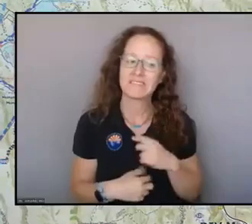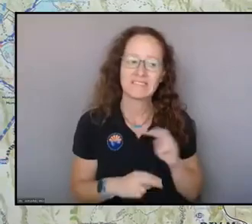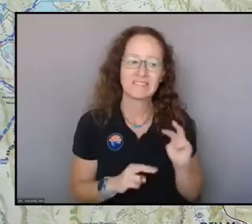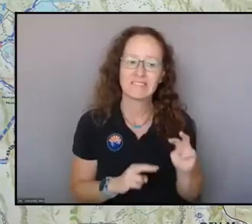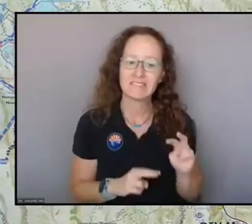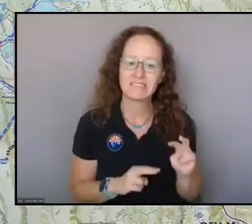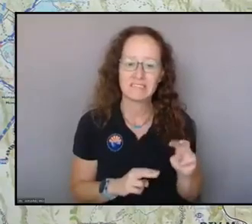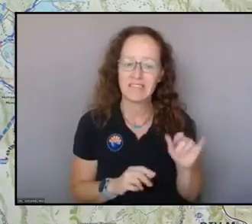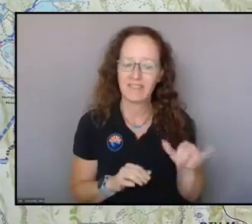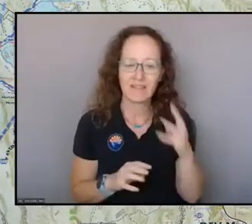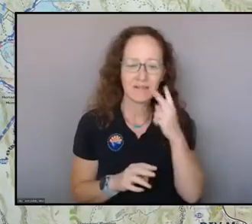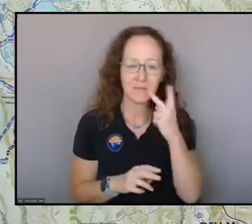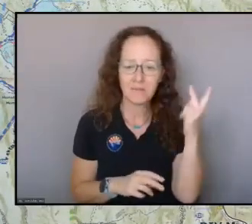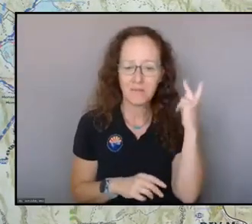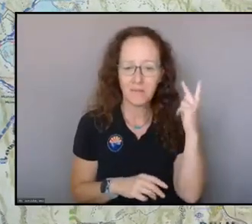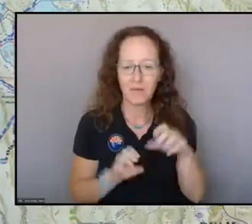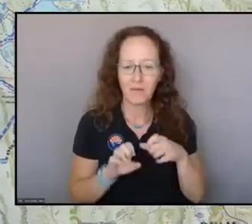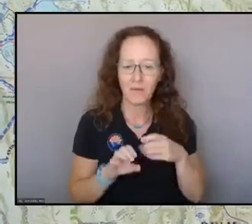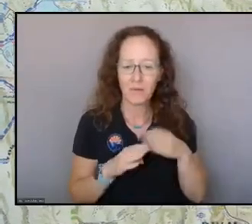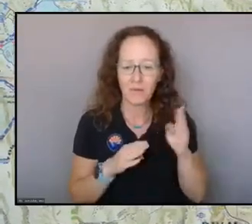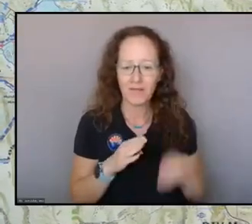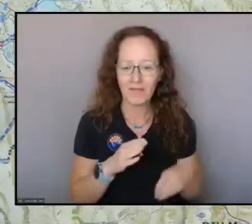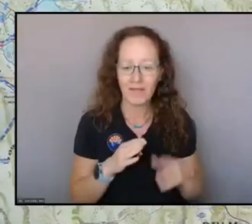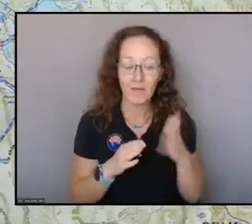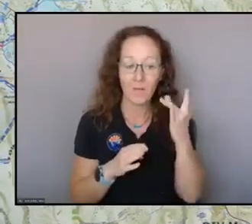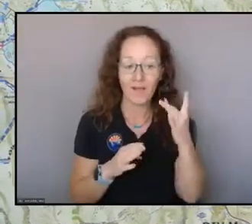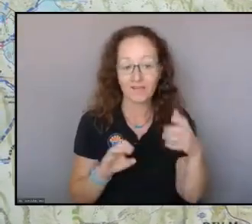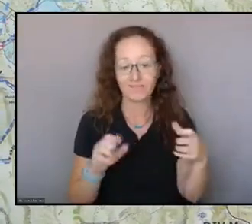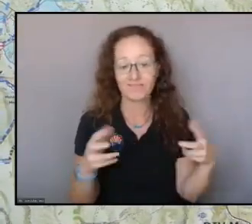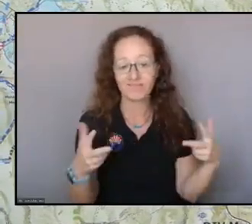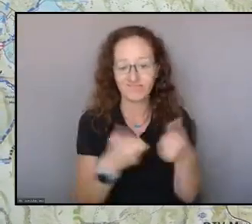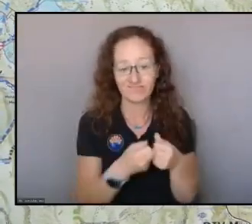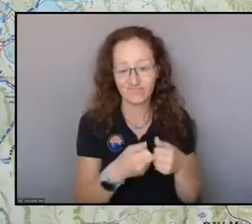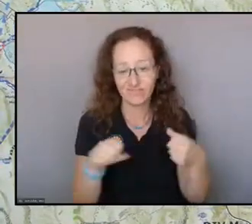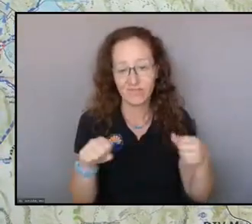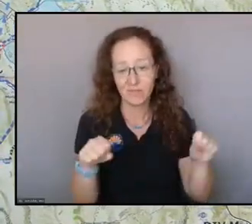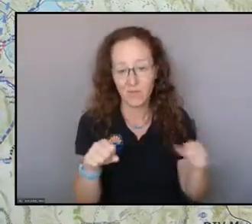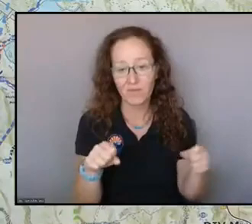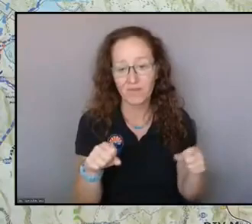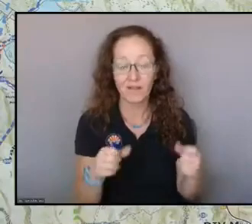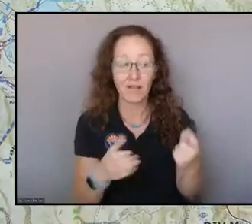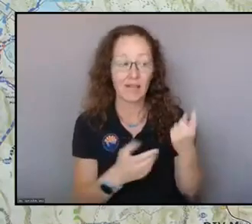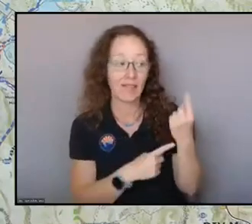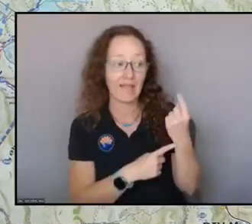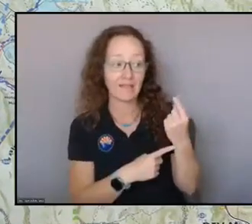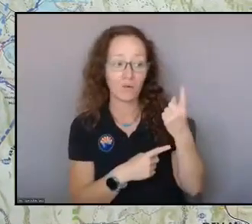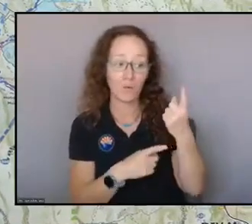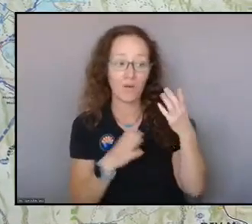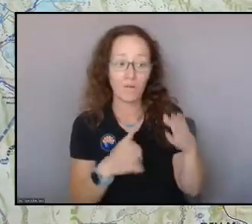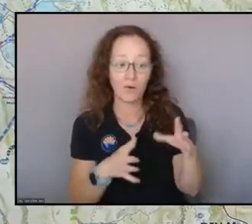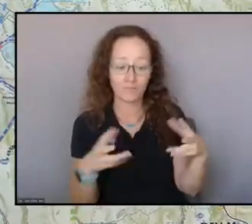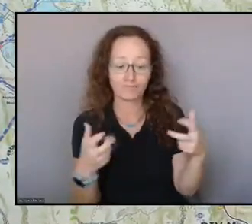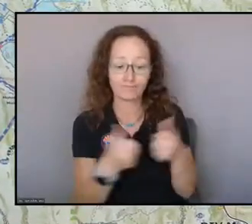MOTORCYCLE ACCIDENTS. LAST YEAR THERE WAS ONE PERSON WHO DIED IN A MOTORCYCLE ACCIDENT.